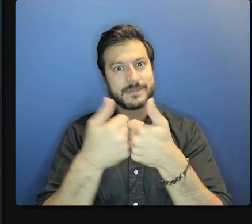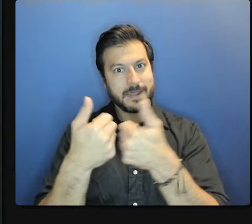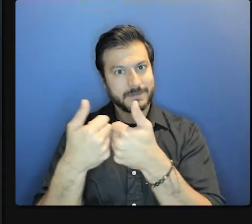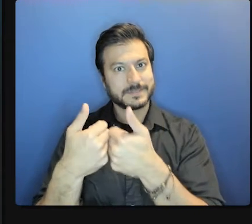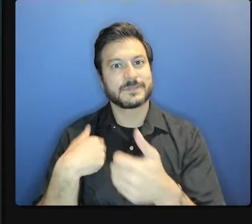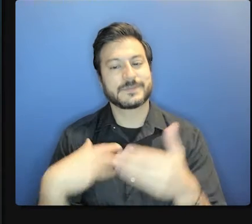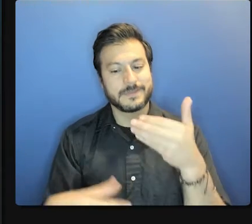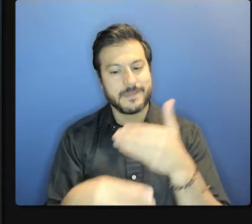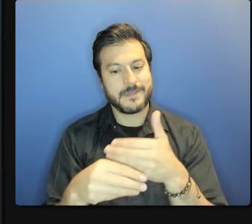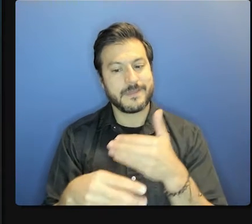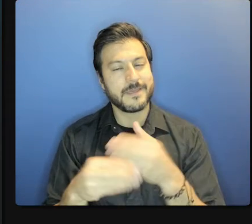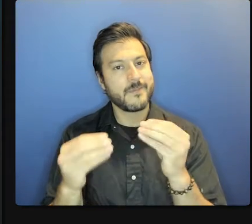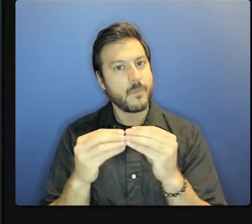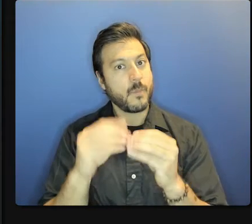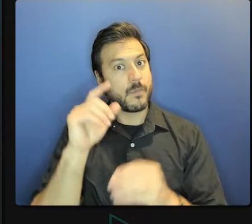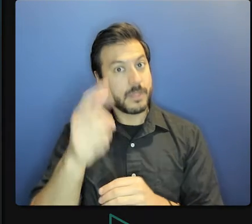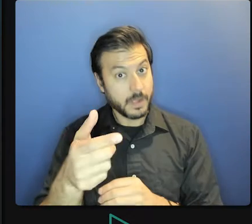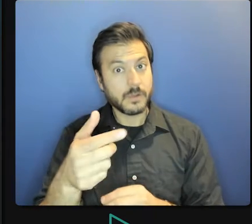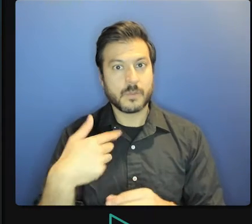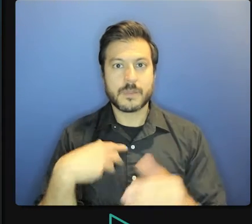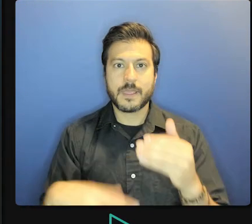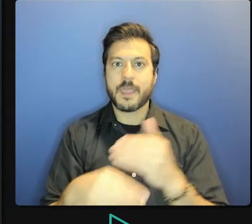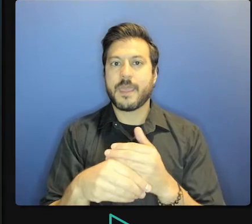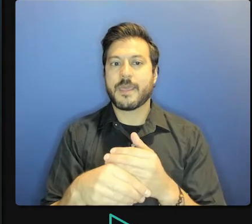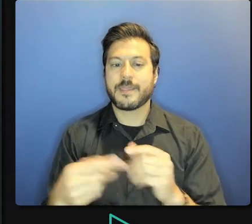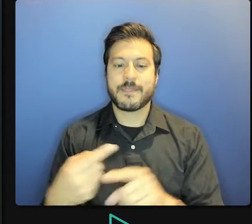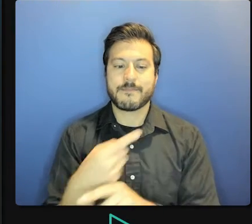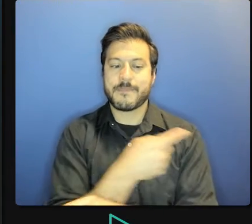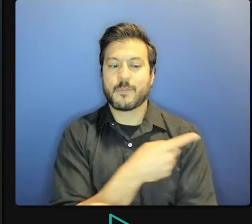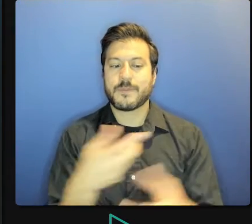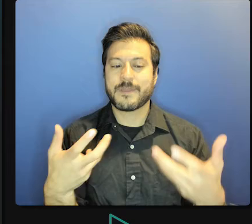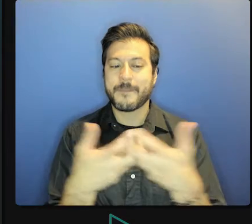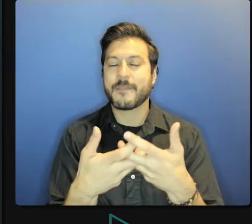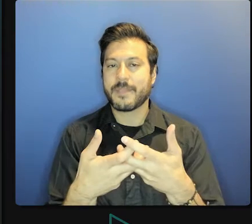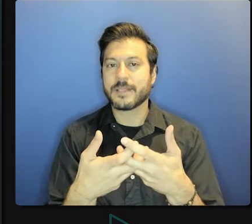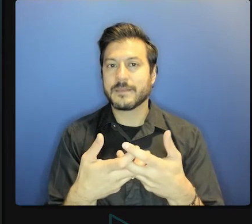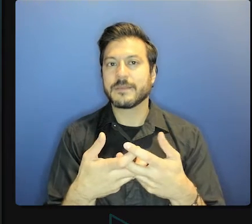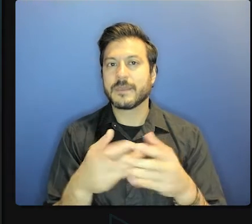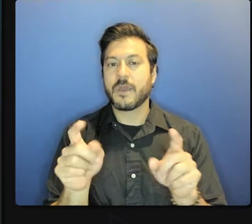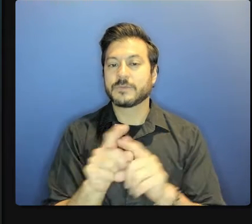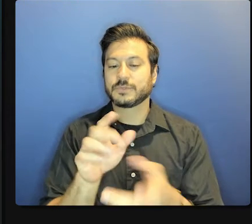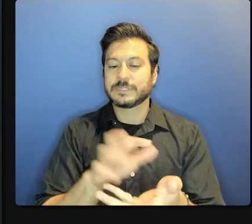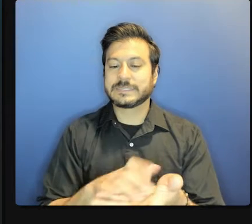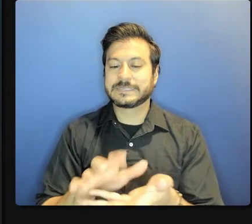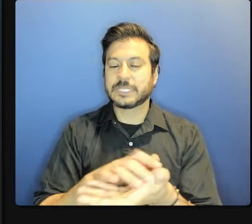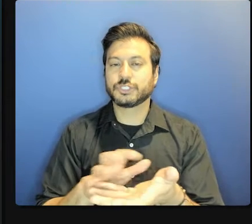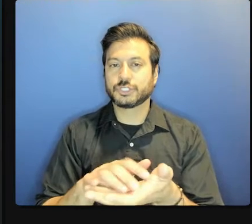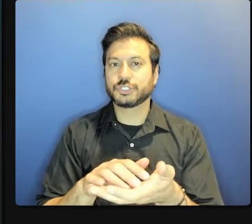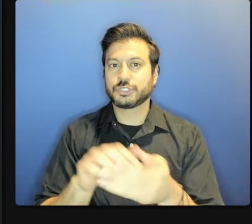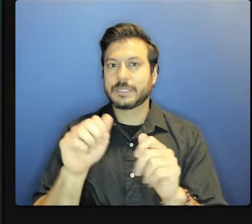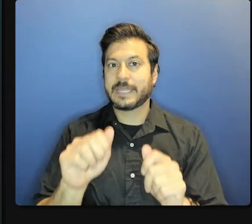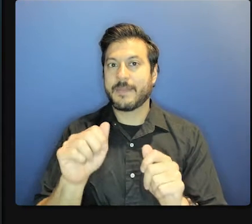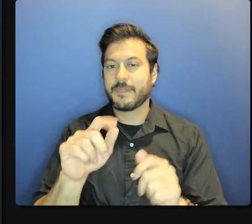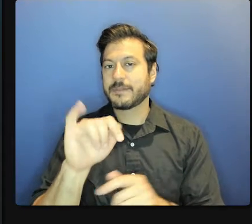Soon after, we added quite a few more titles. We added backward compatibility, as well as some touch-enabled titles.